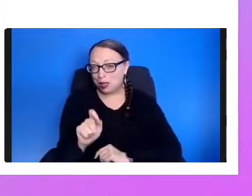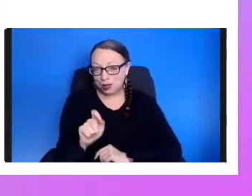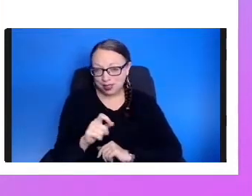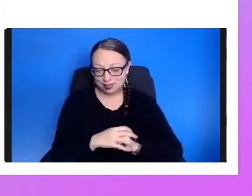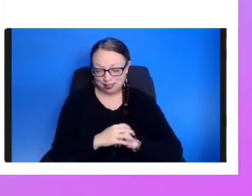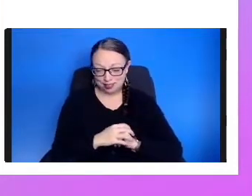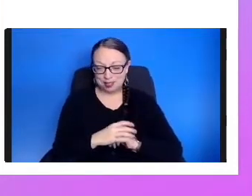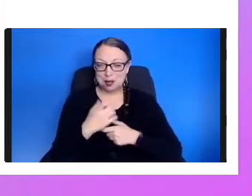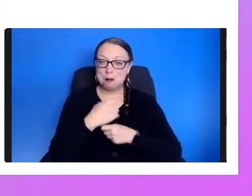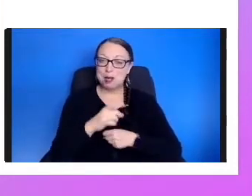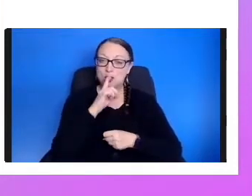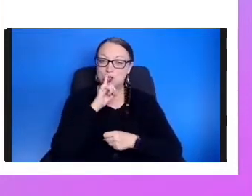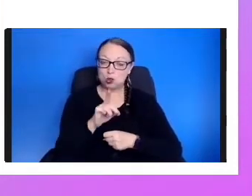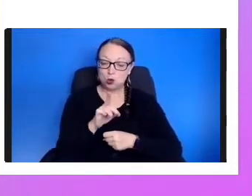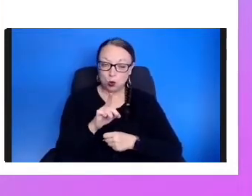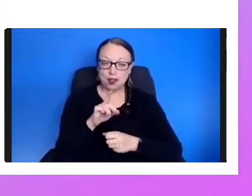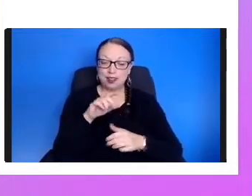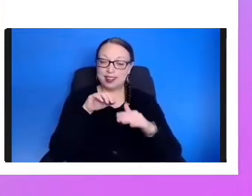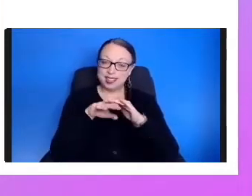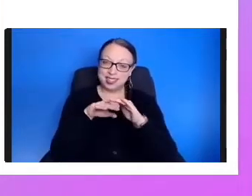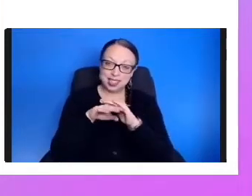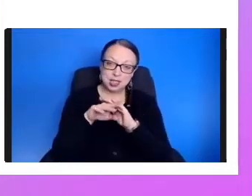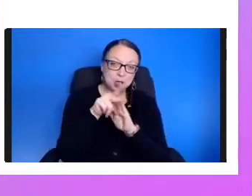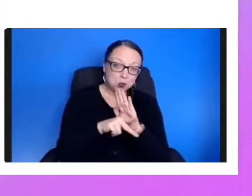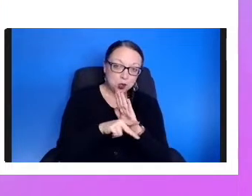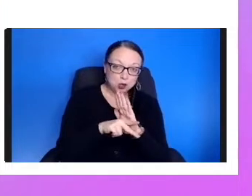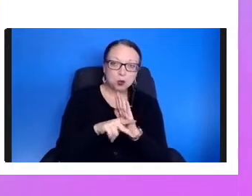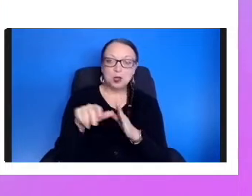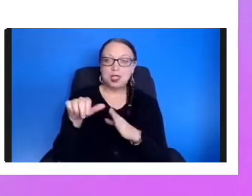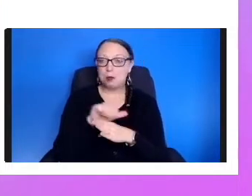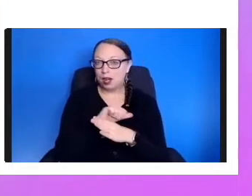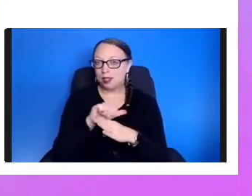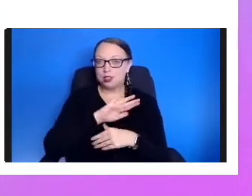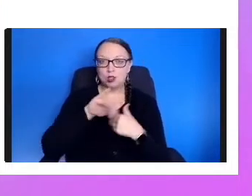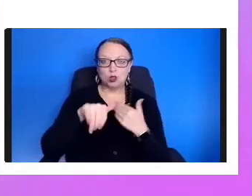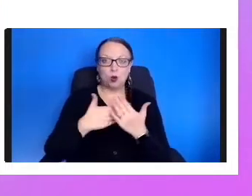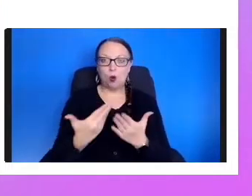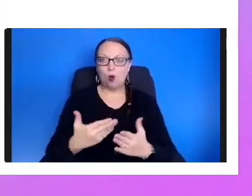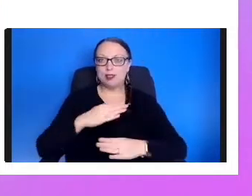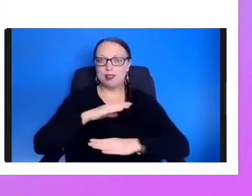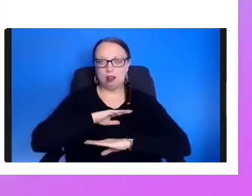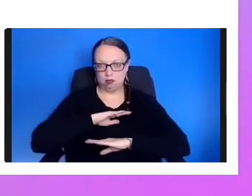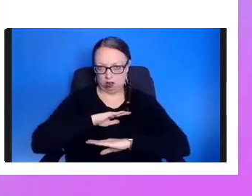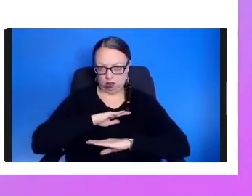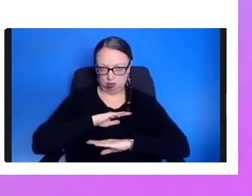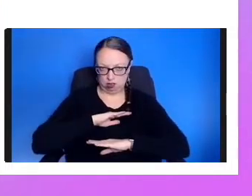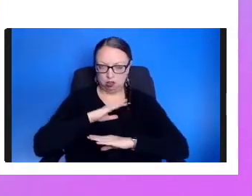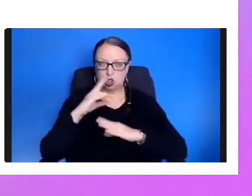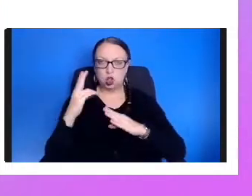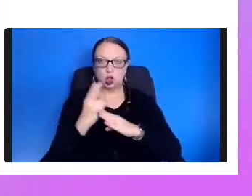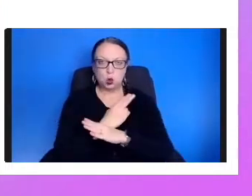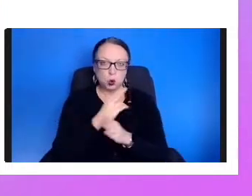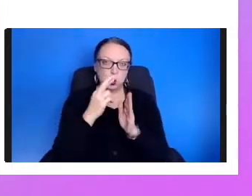the core accessibility principles and practices are all fulfilled and met. Use the guidelines and tools,